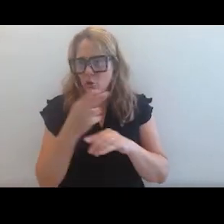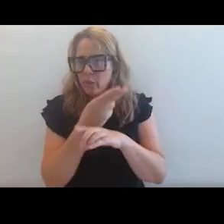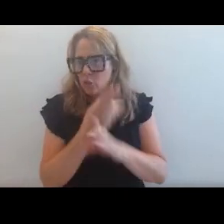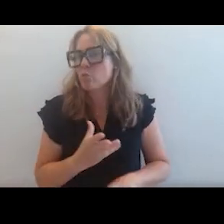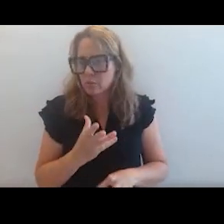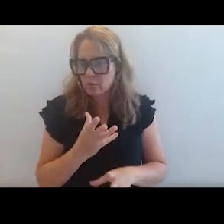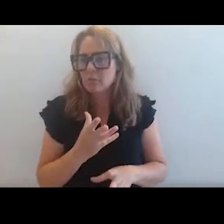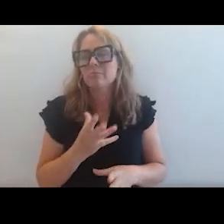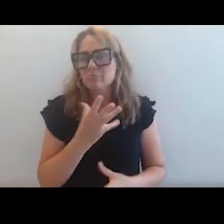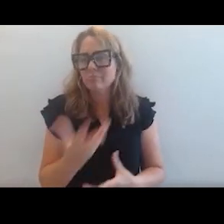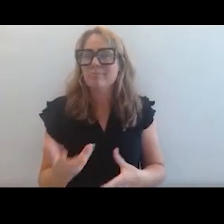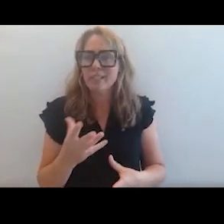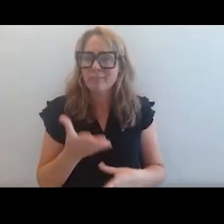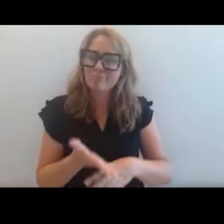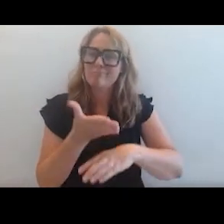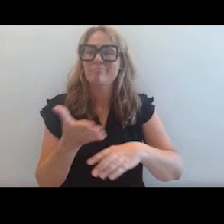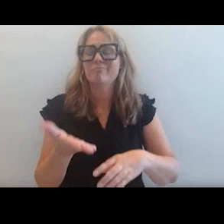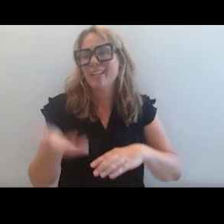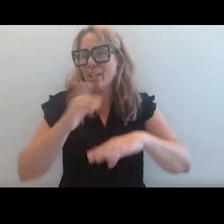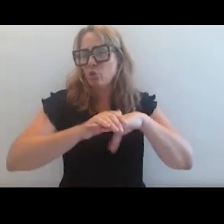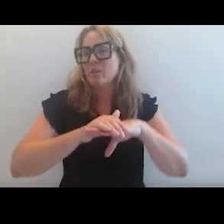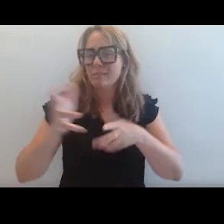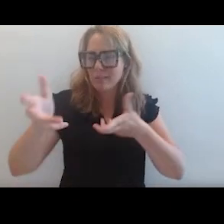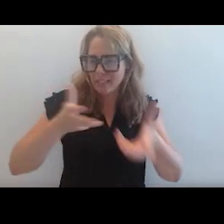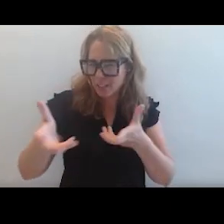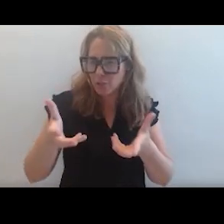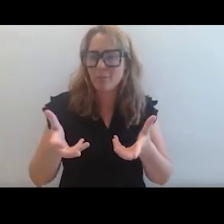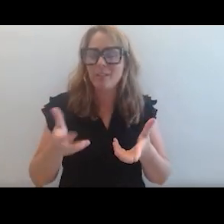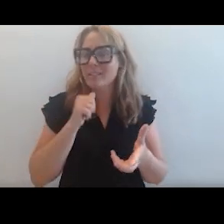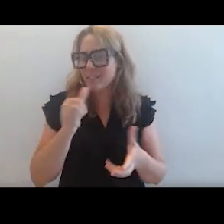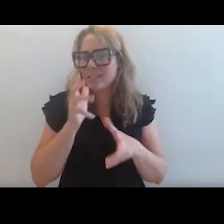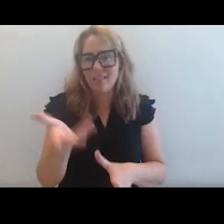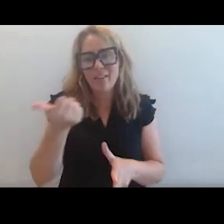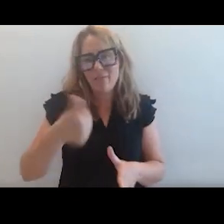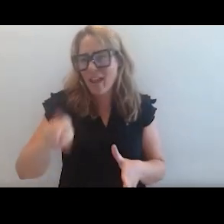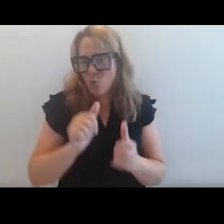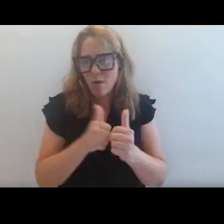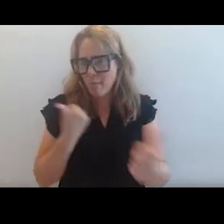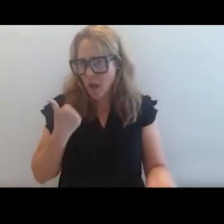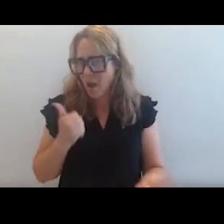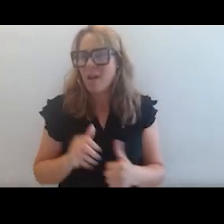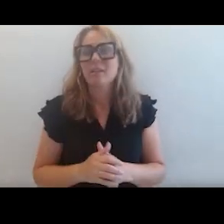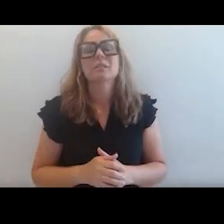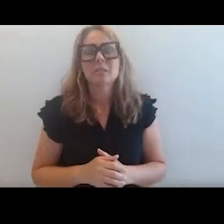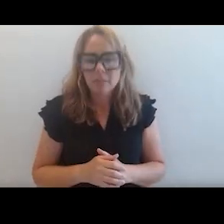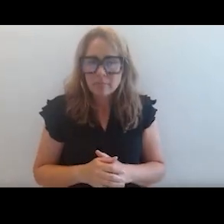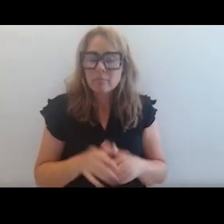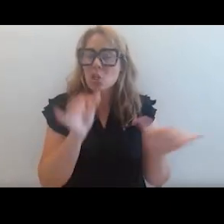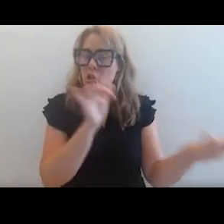and ensures that no participant is left behind. Universal design must be at the forefront in